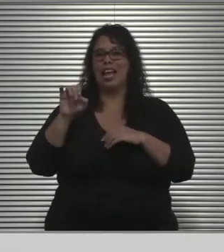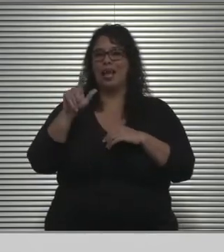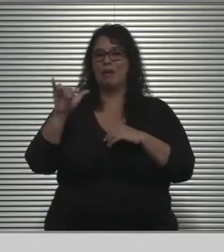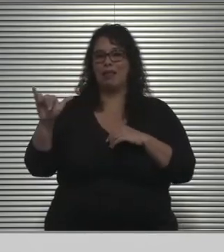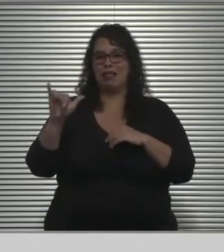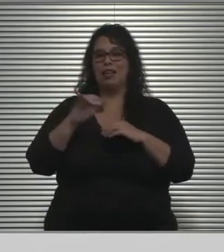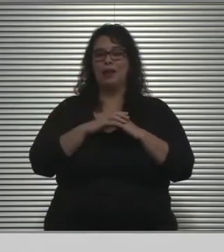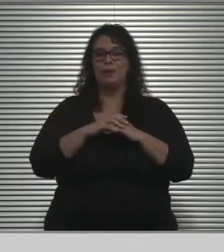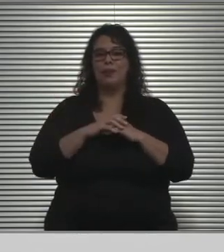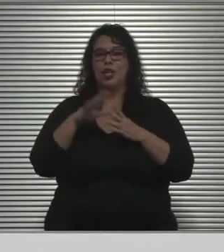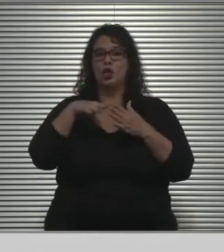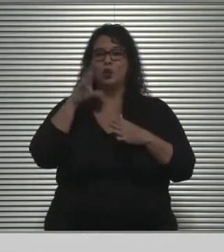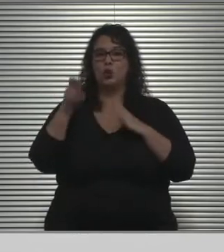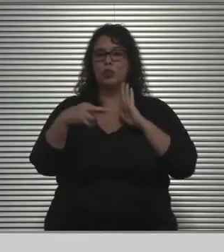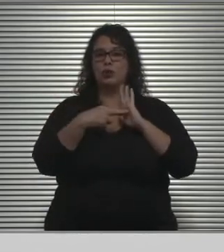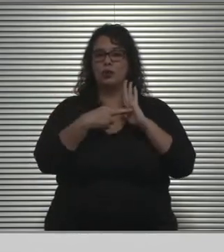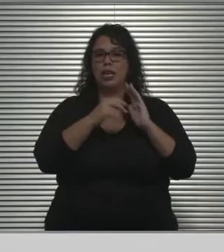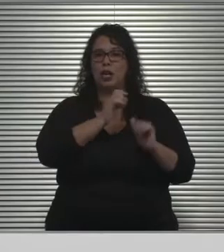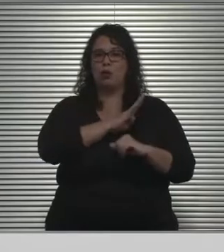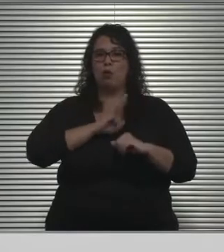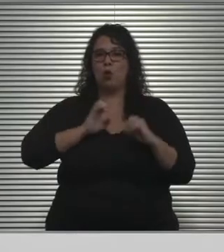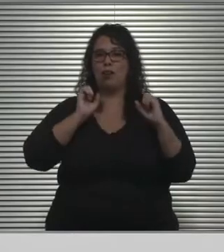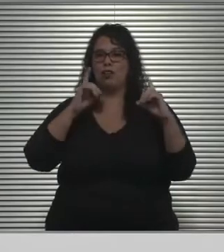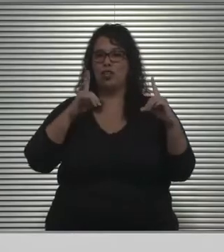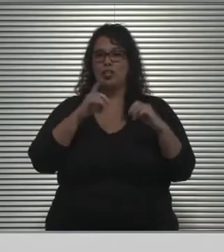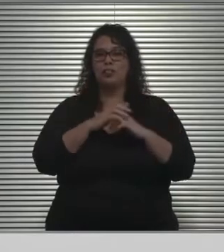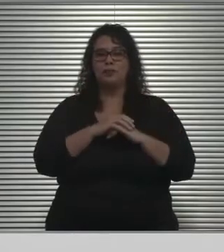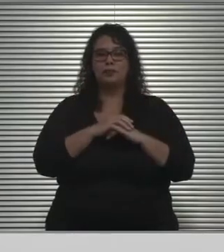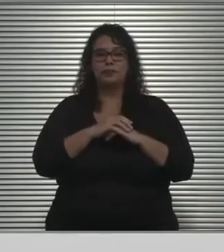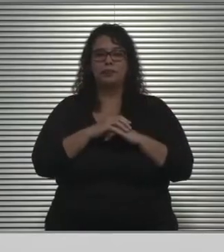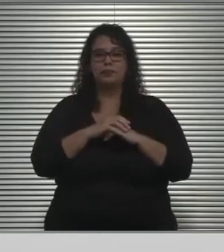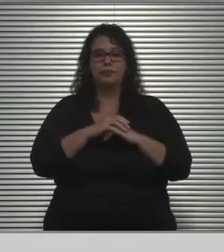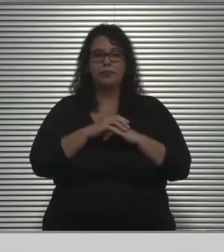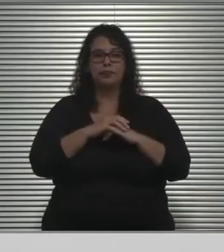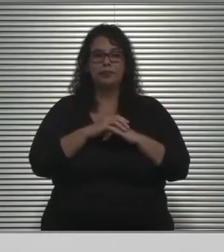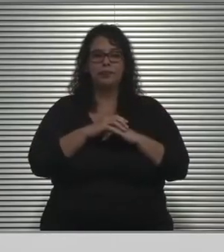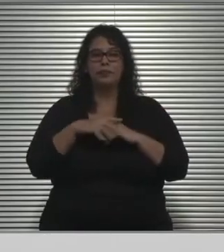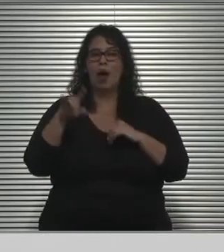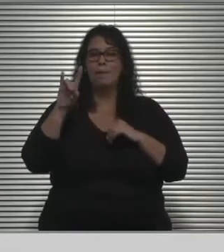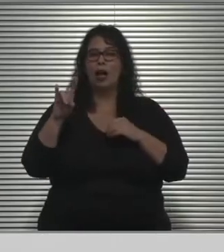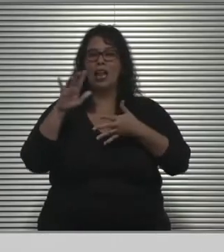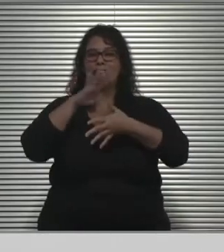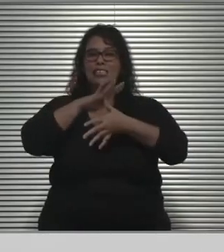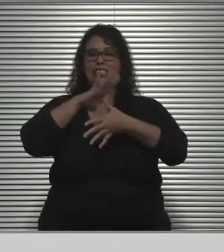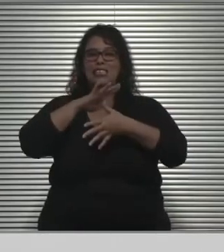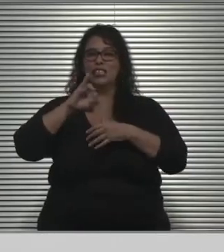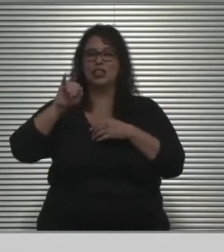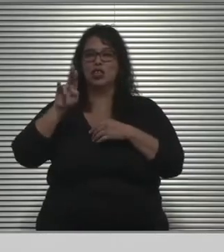student representation on the Board of Education. And Poly senior Justin Lim examined